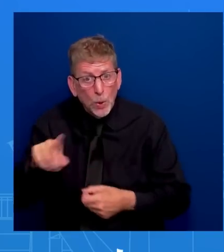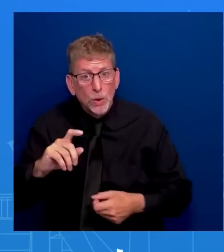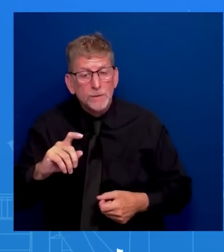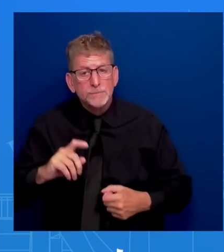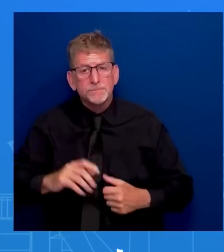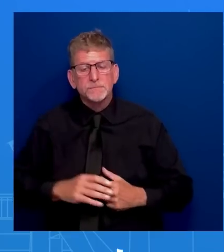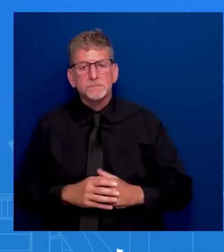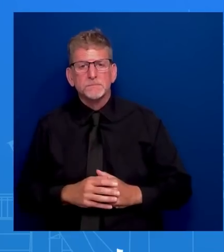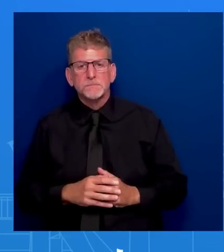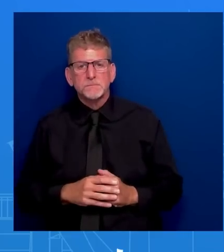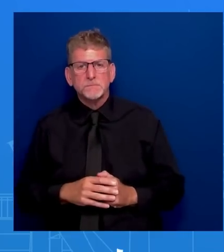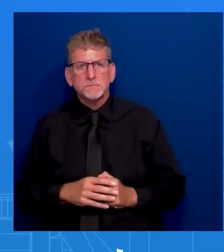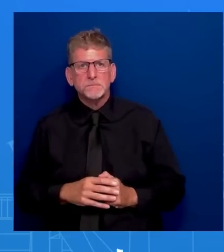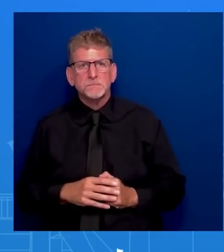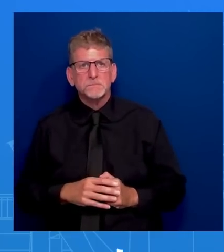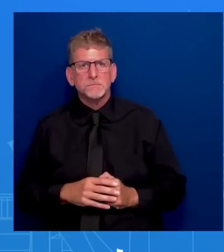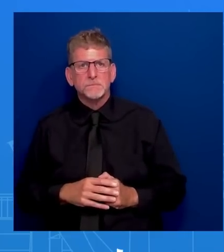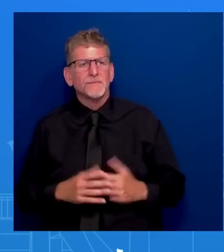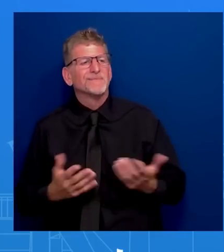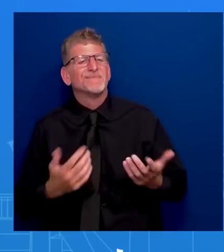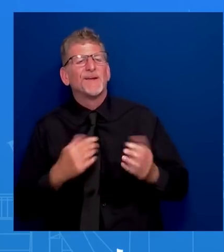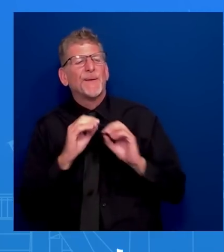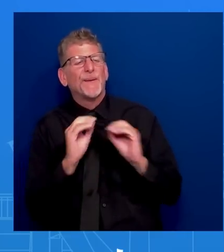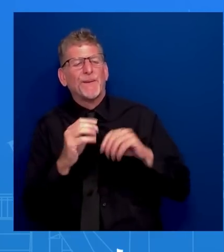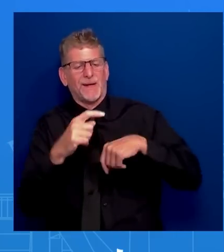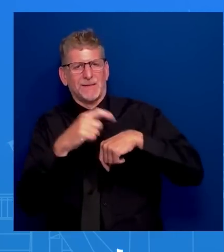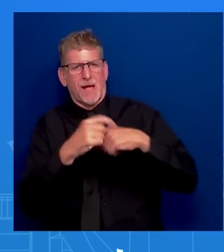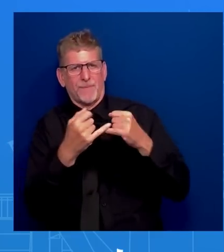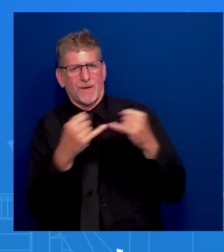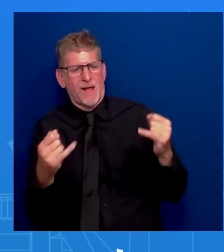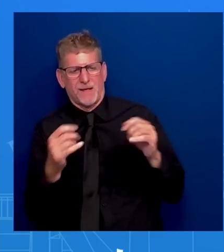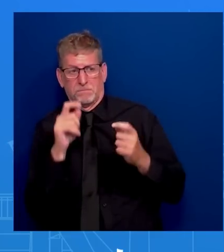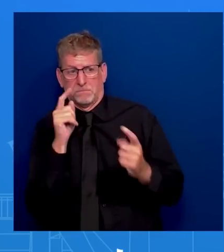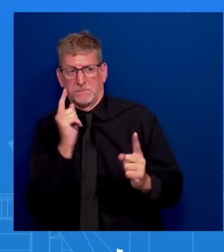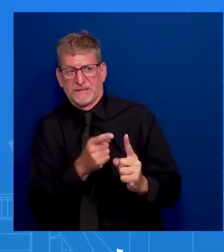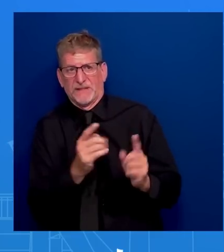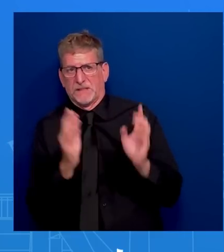not just from him, but from -- from Congress, from Americans